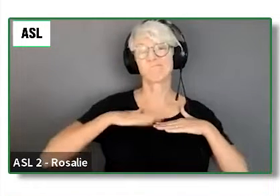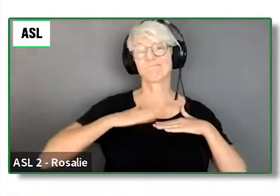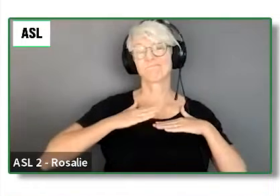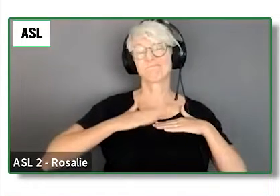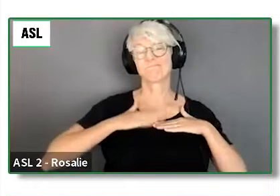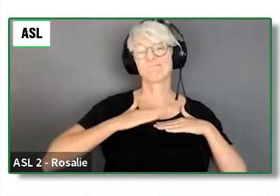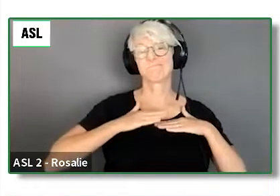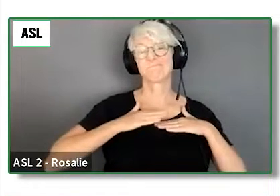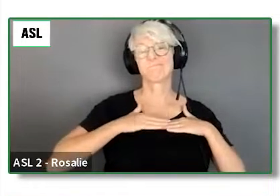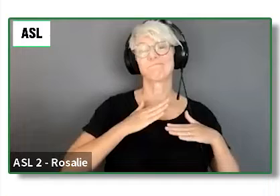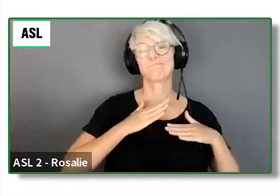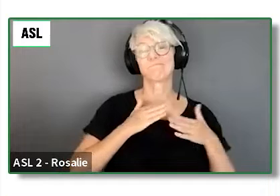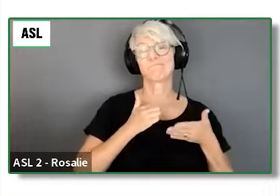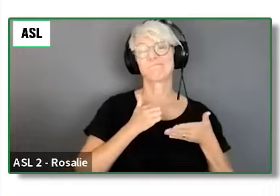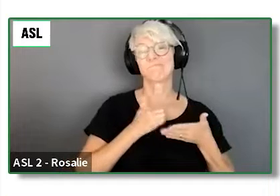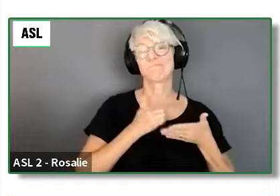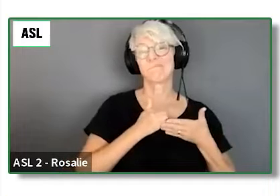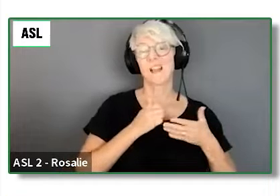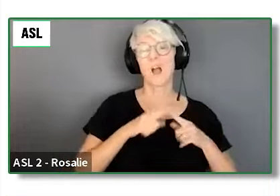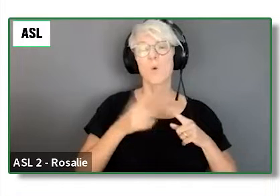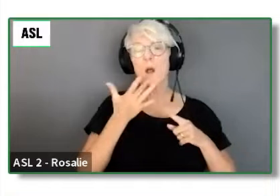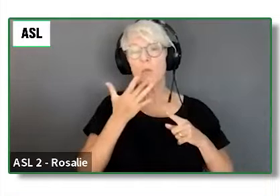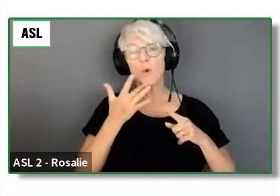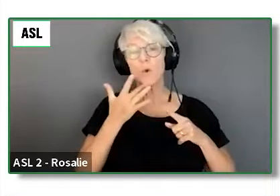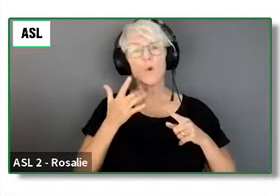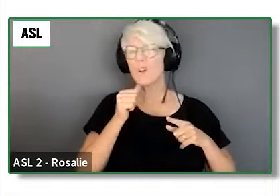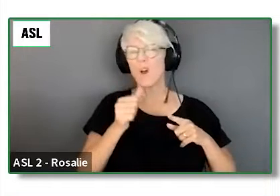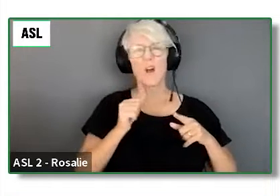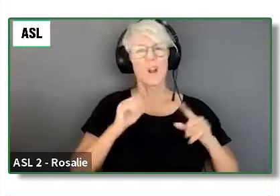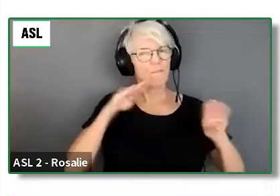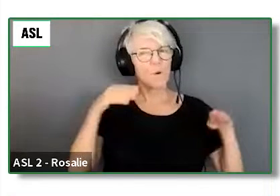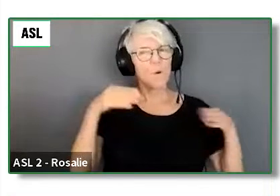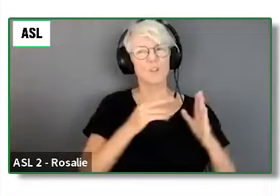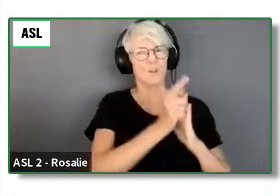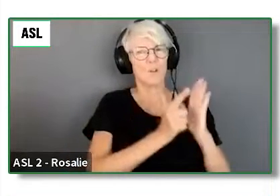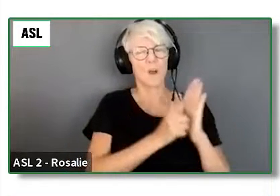ceiling and not the floor and I'd also like to see the discussion